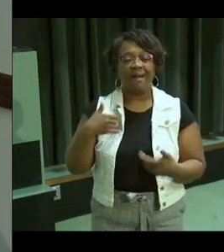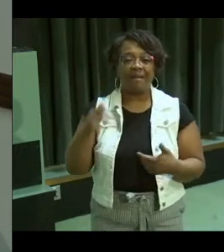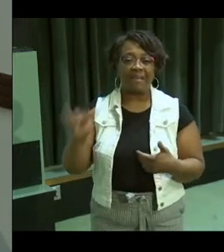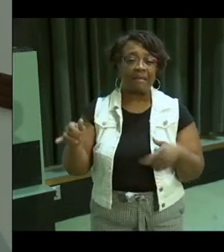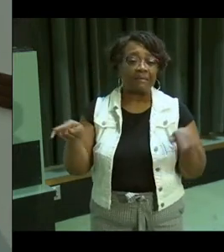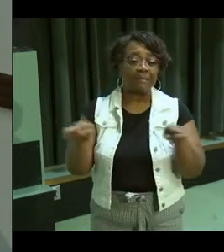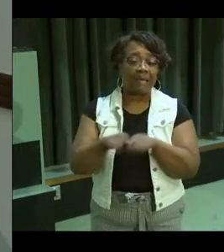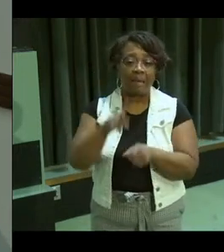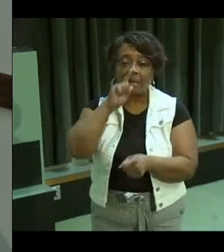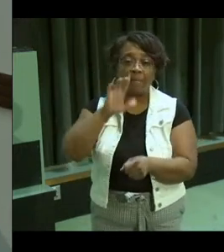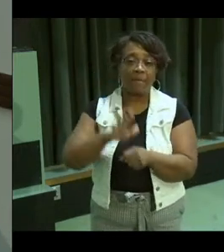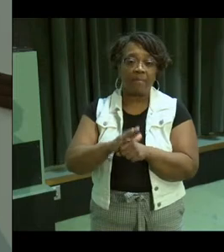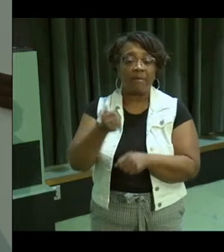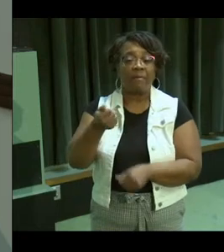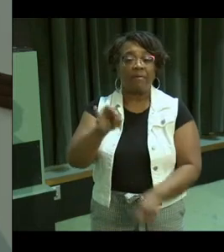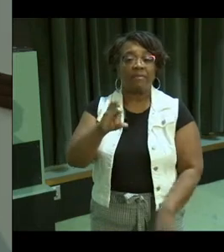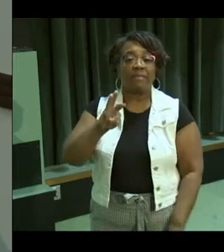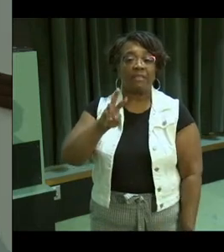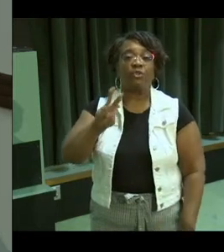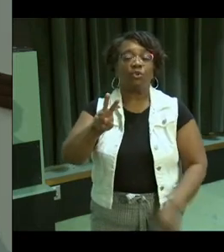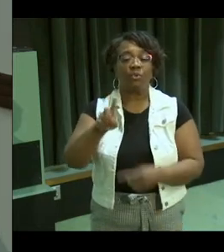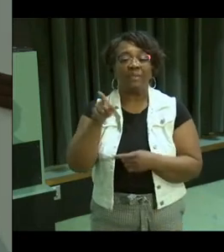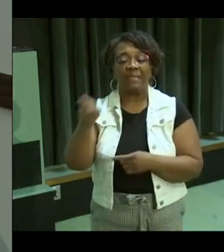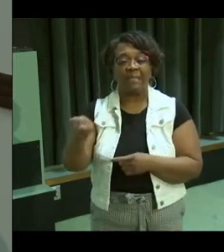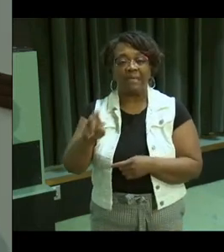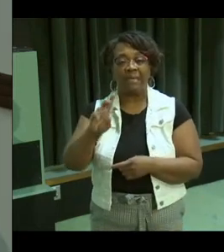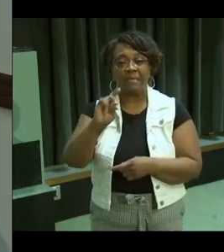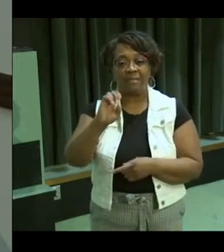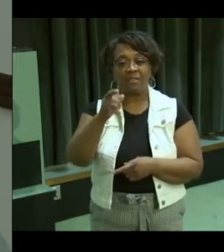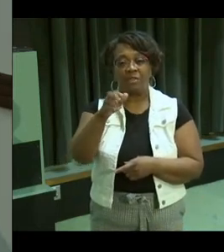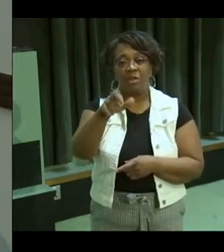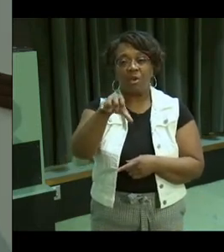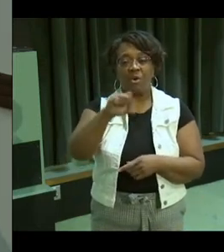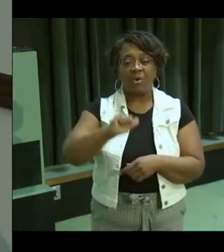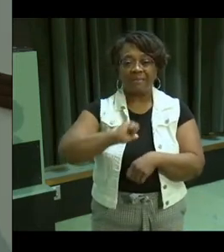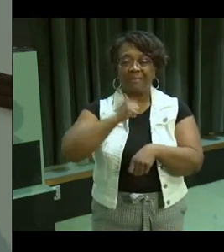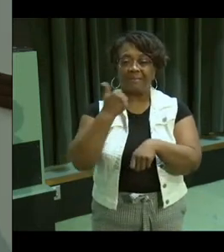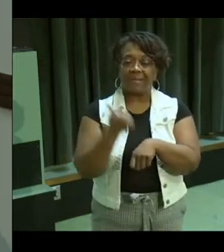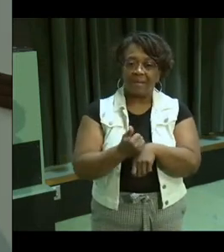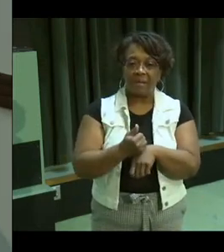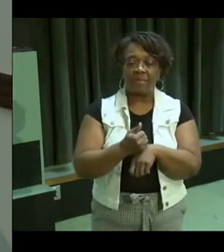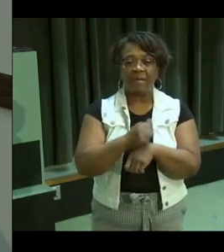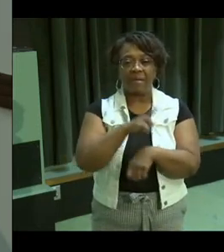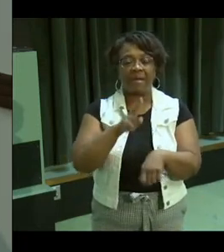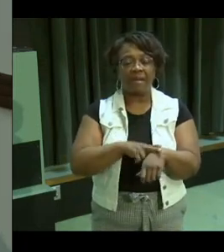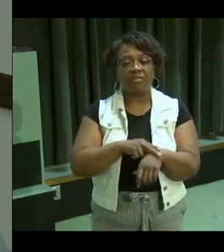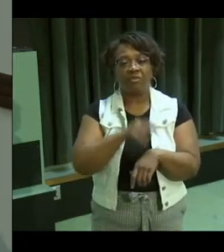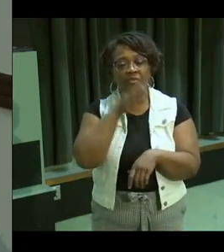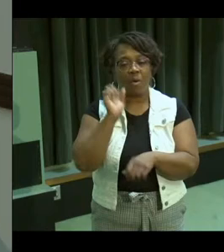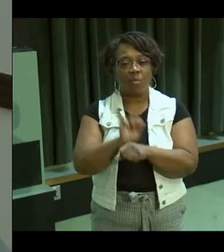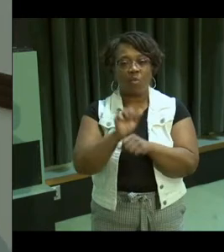level of commitment in 1962, when he and Dolores Huerta found